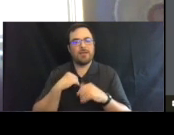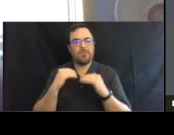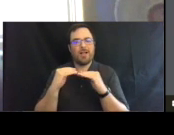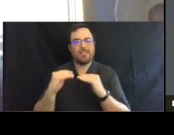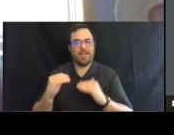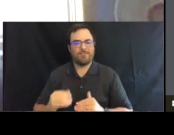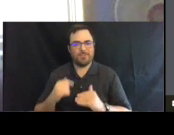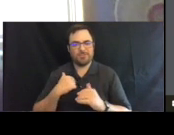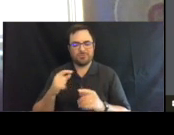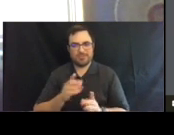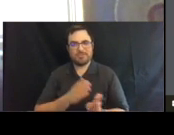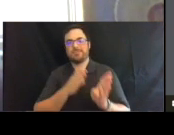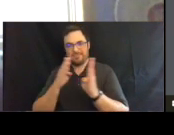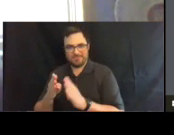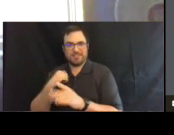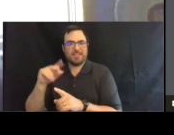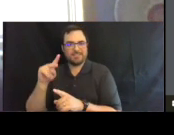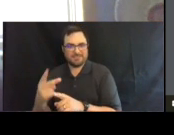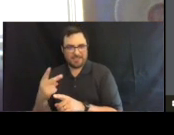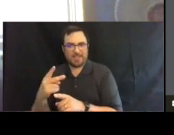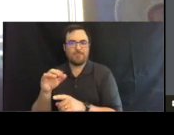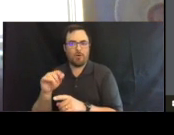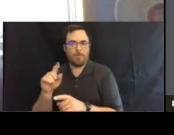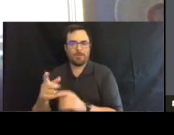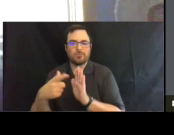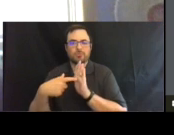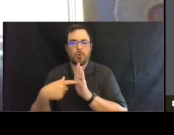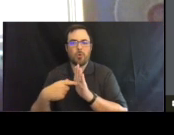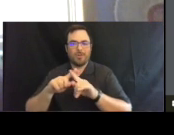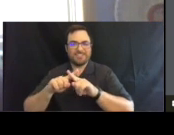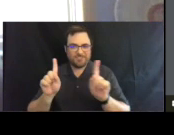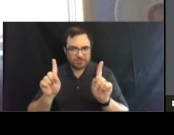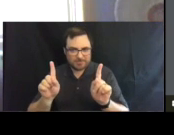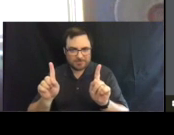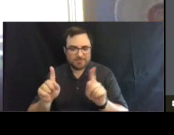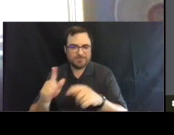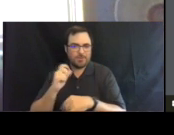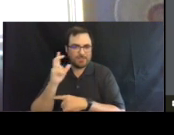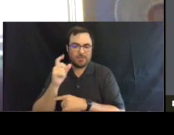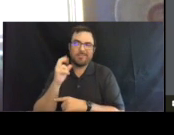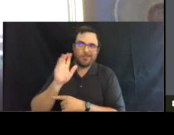in order to be able to tell two similar sounds from each other. And so thinking about their audiogram and thinking about their...